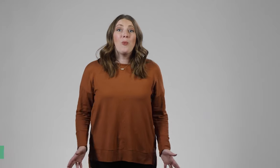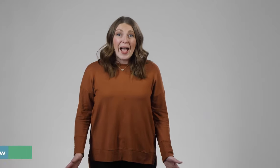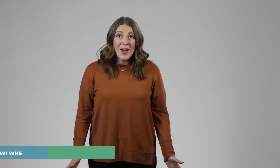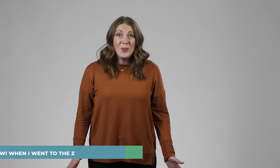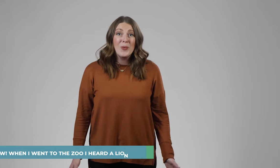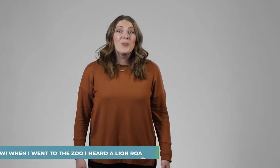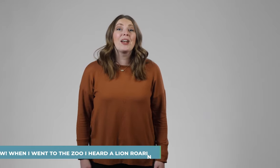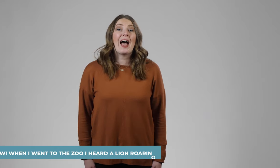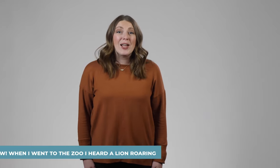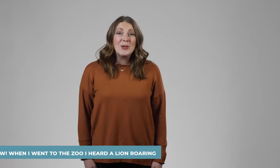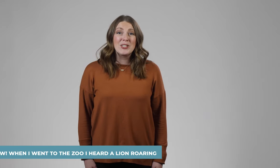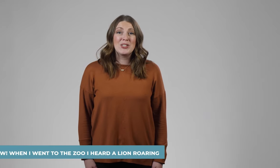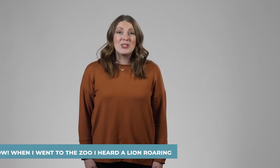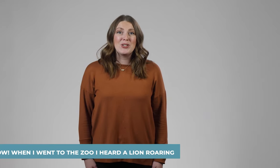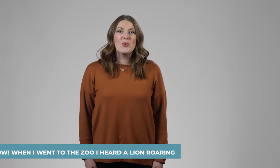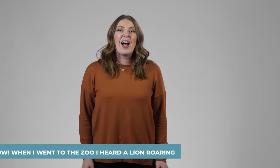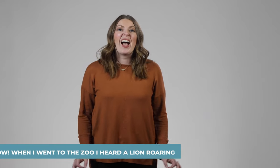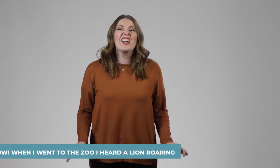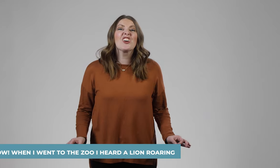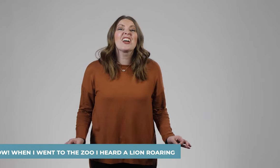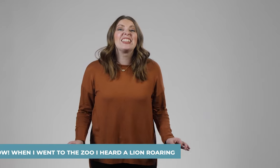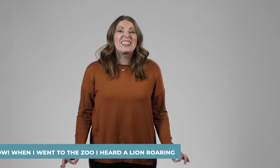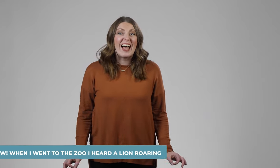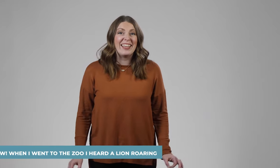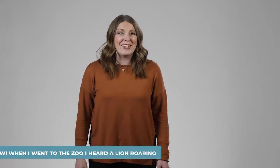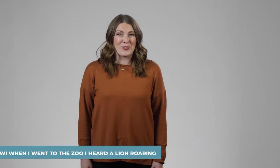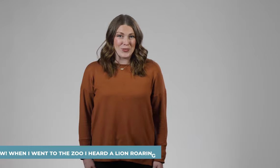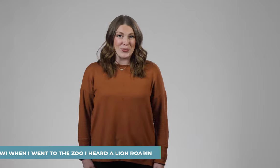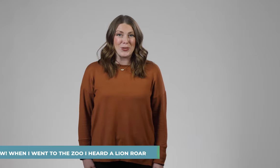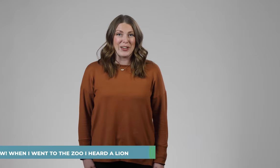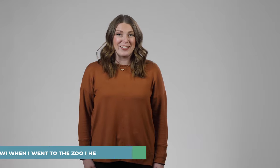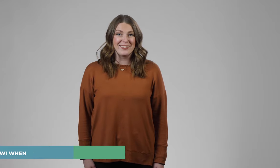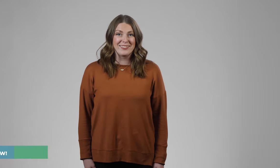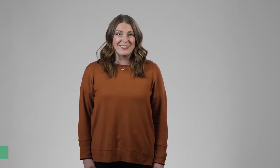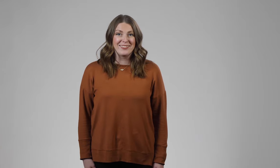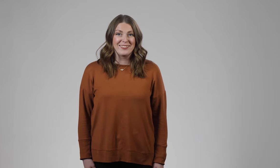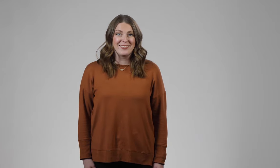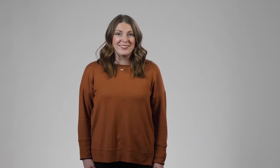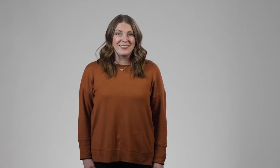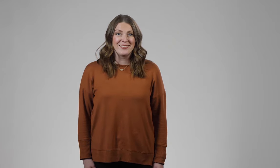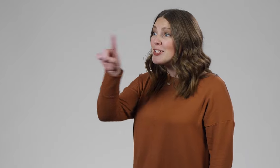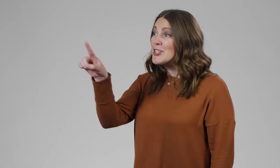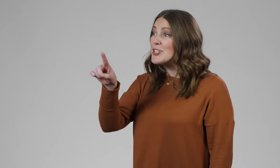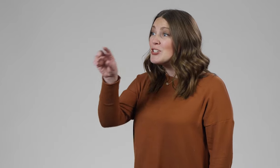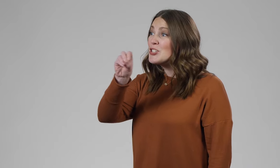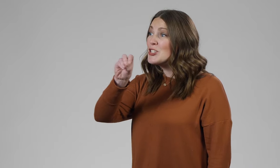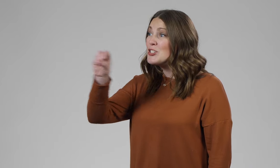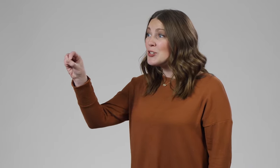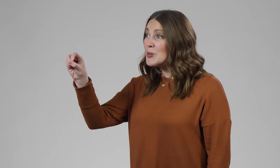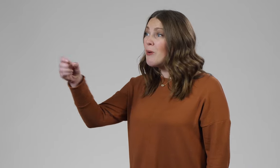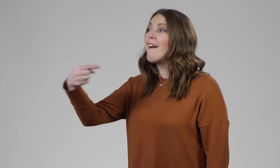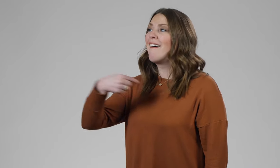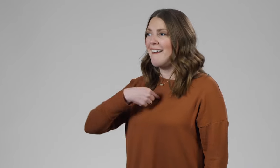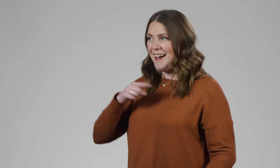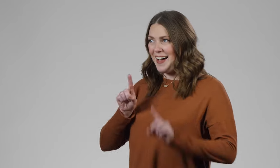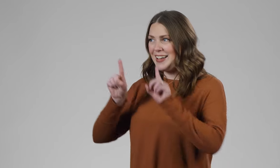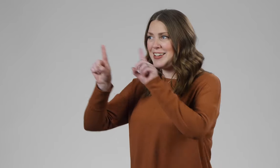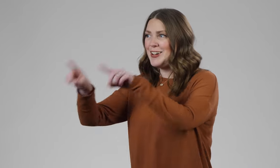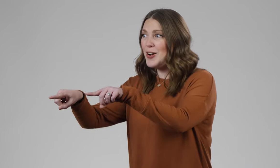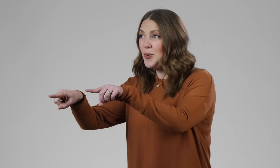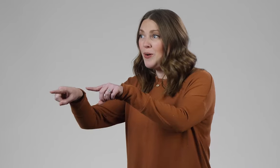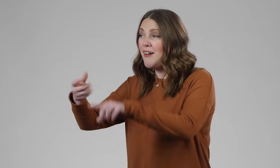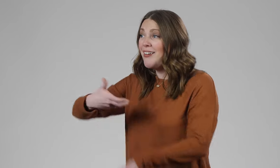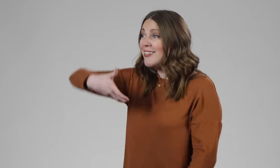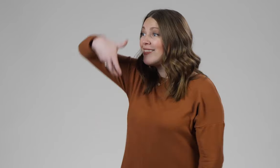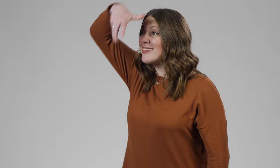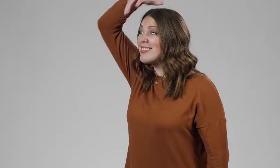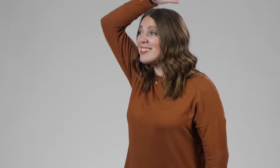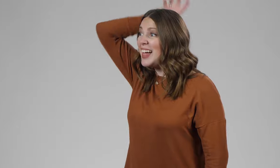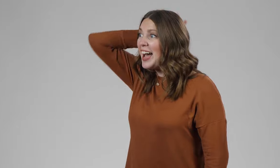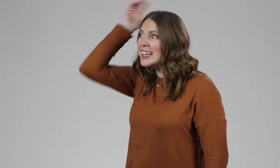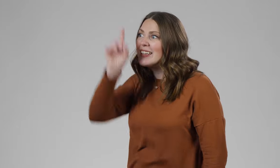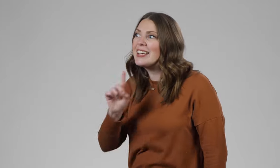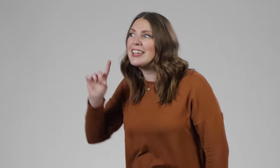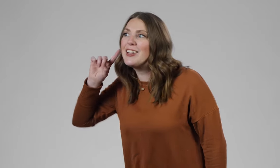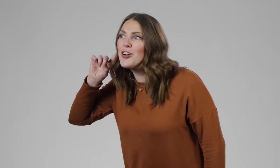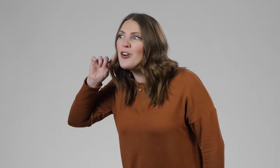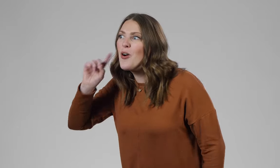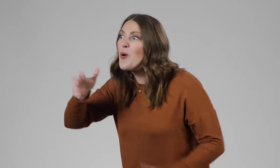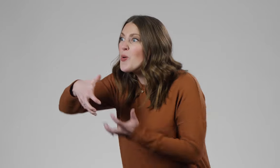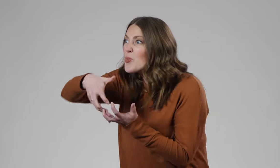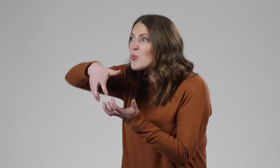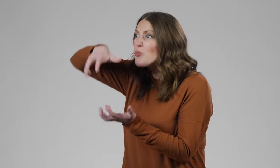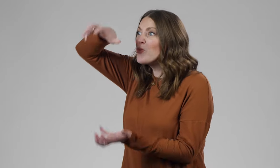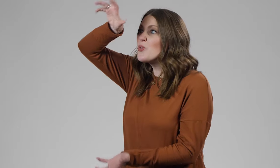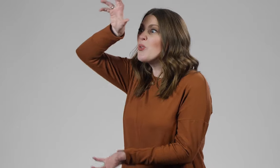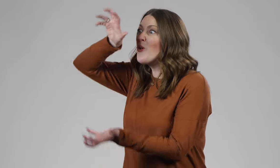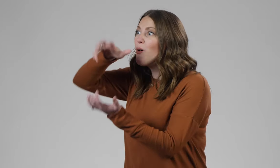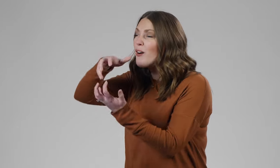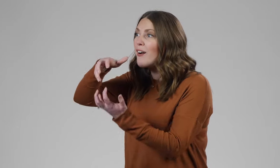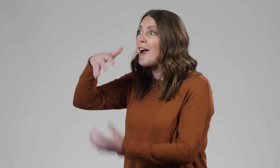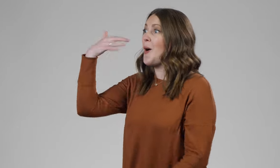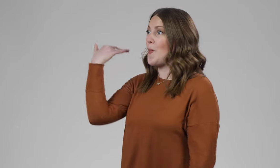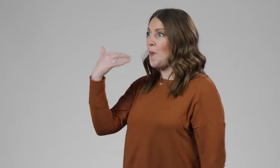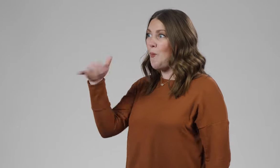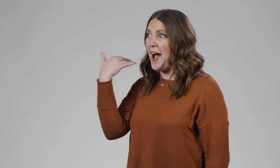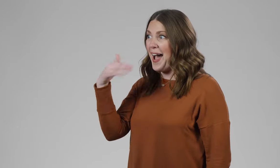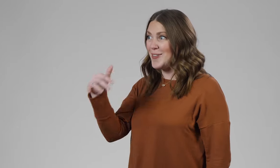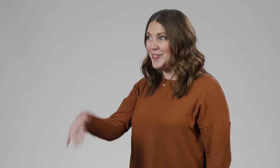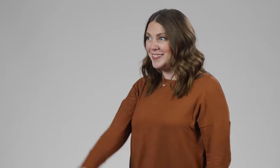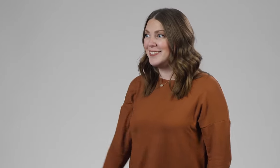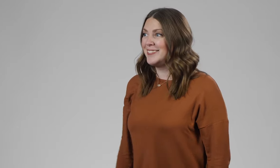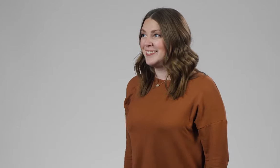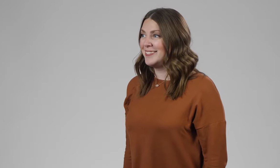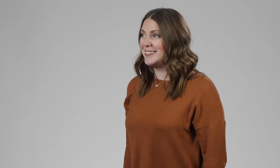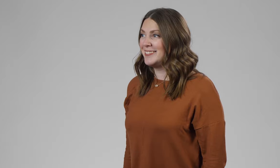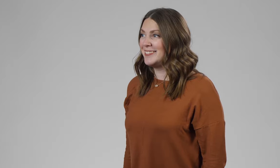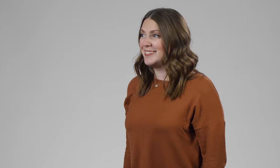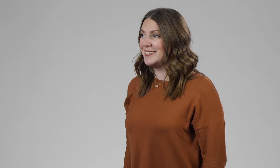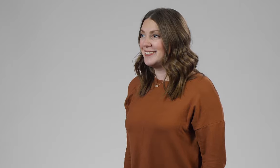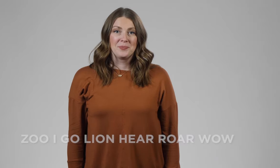Wow, when I went to the zoo, I heard a lion roaring. 'Zoo I go lion hear roar wow.'